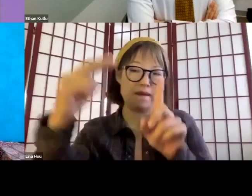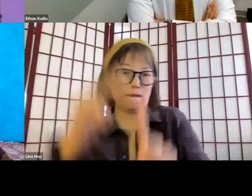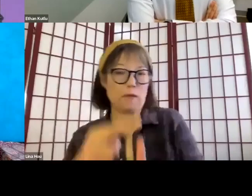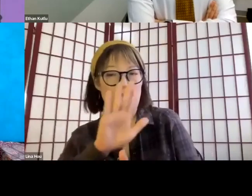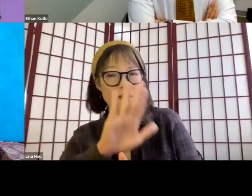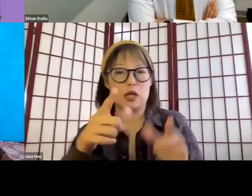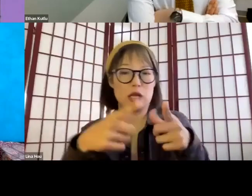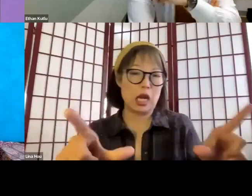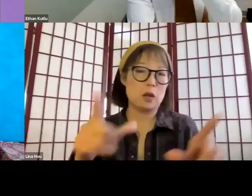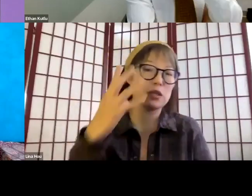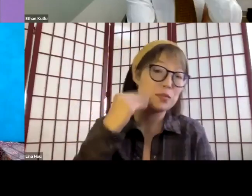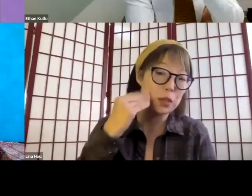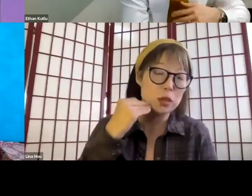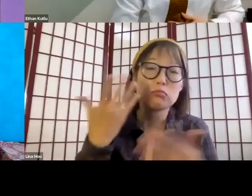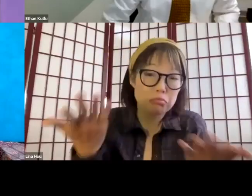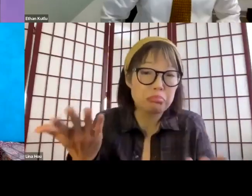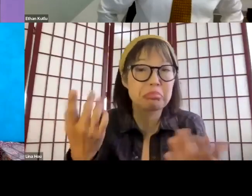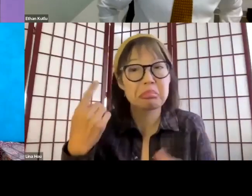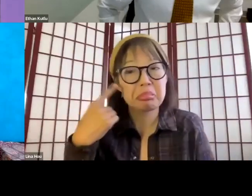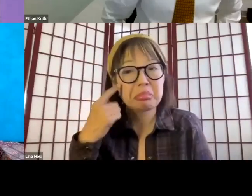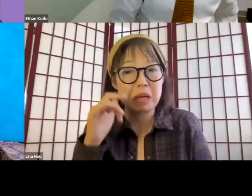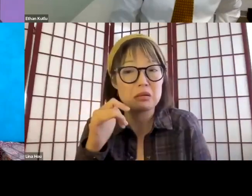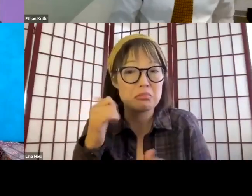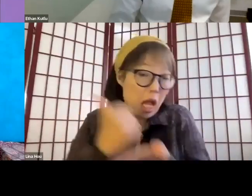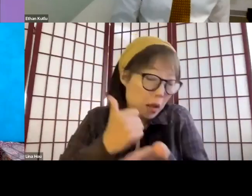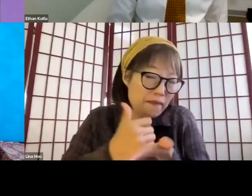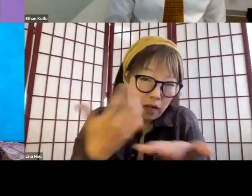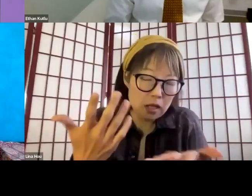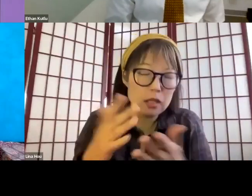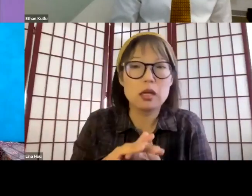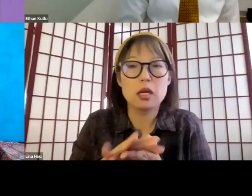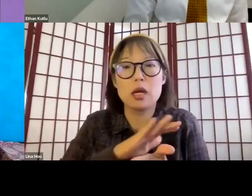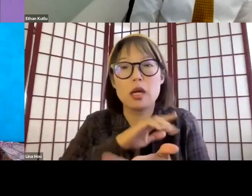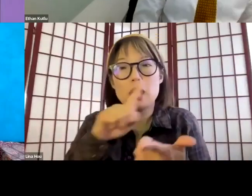based on deaf people's view of their language experience, and I think that's helpful